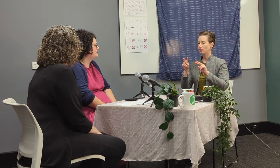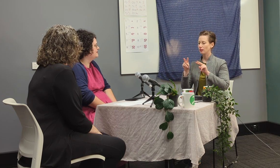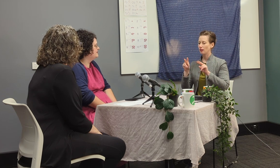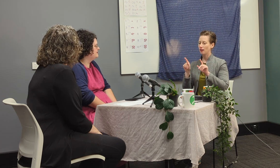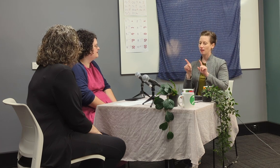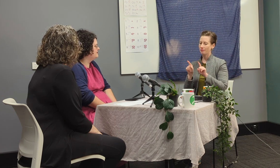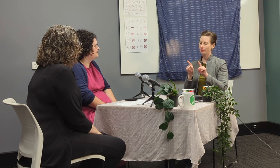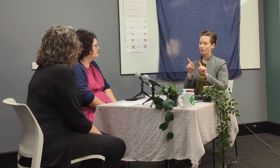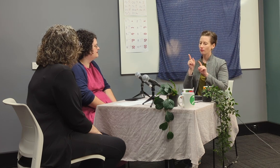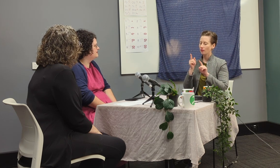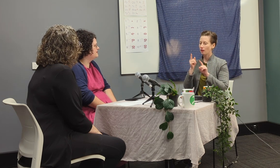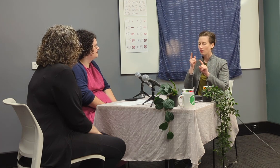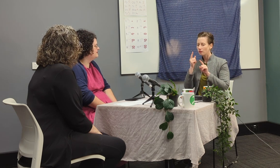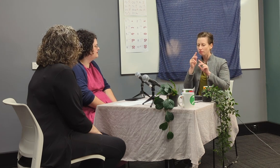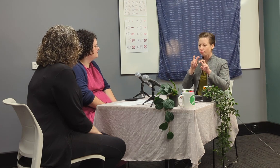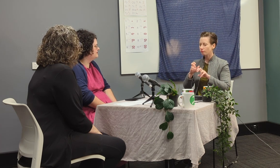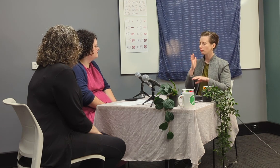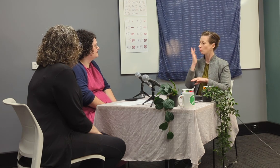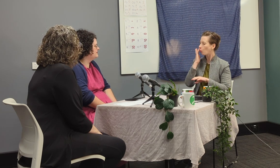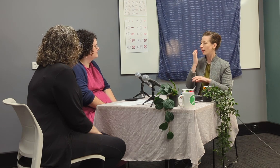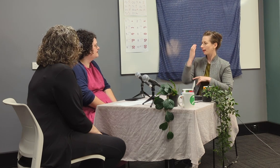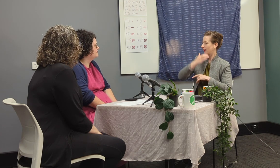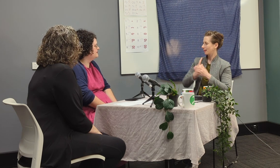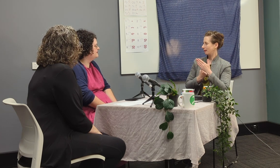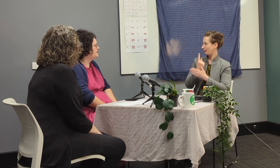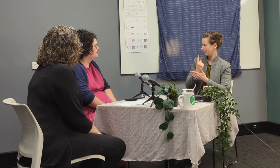We looked at when enactment occurred.